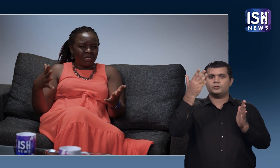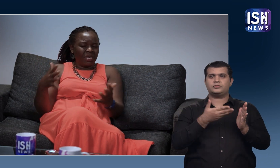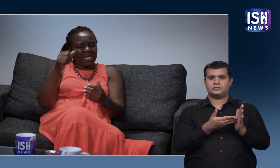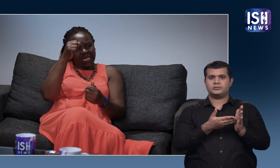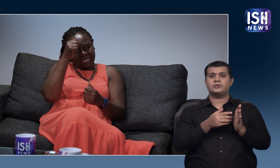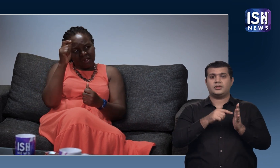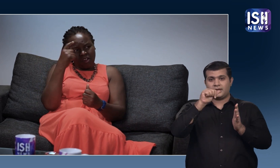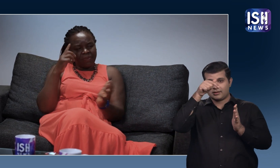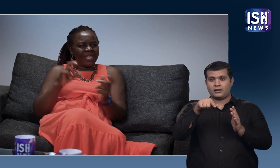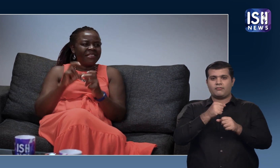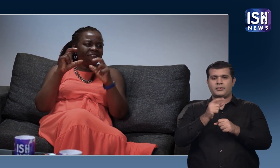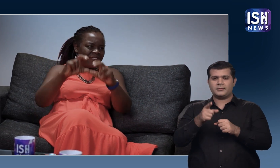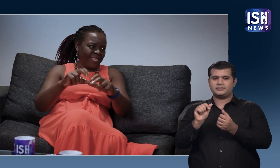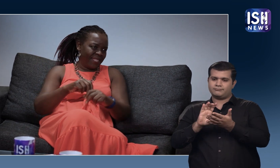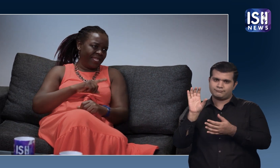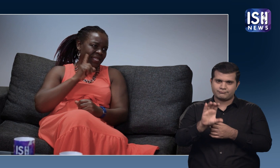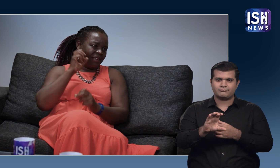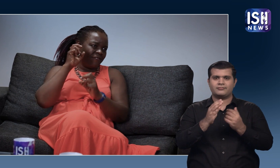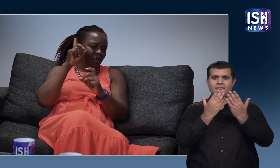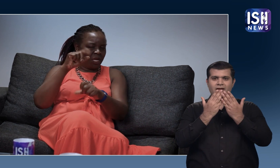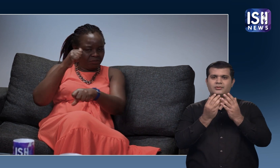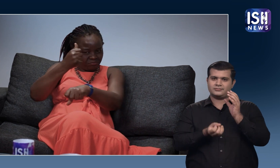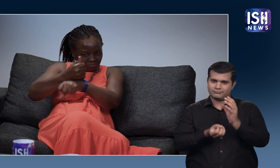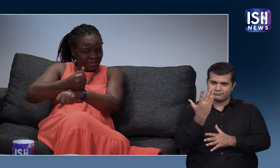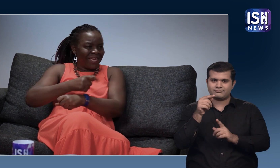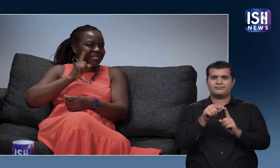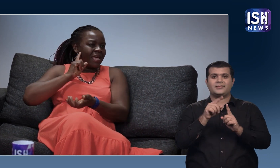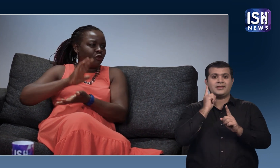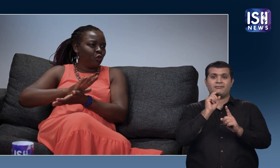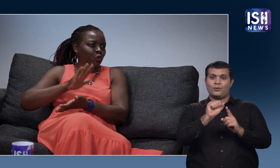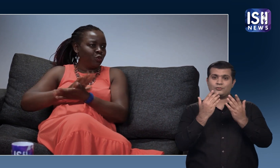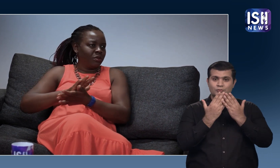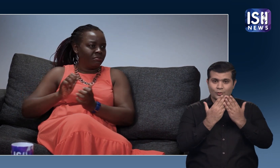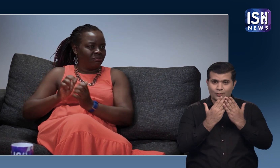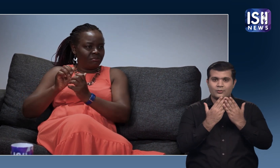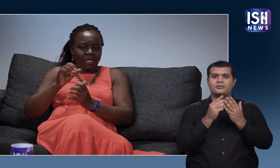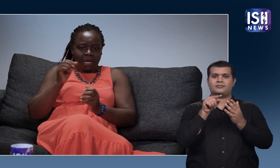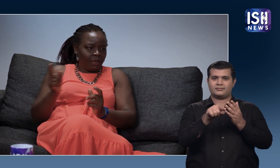I encourage the Indian Government to invest in Deaf Education by establishing dedicated Deaf Schools